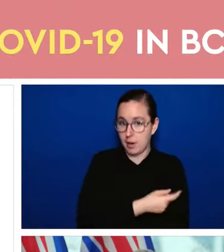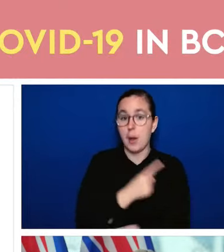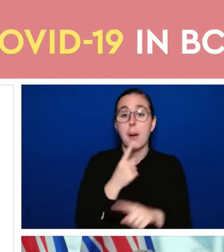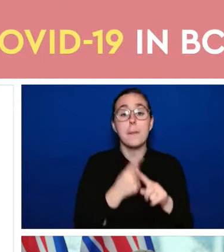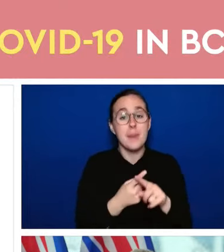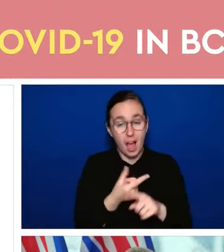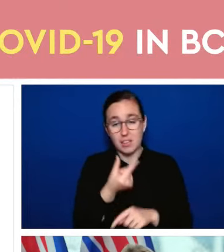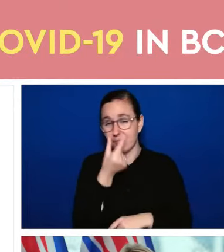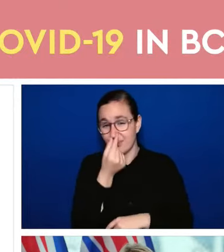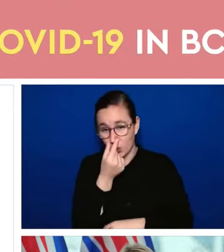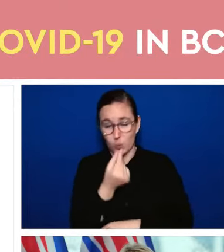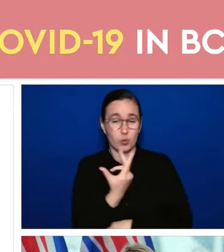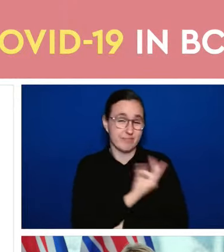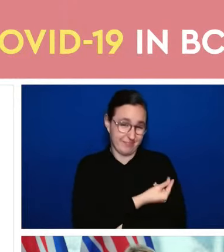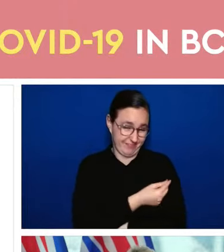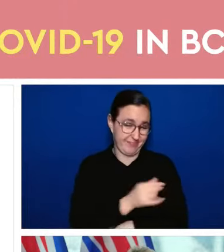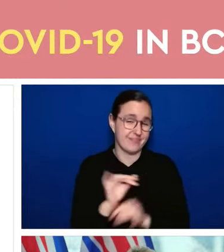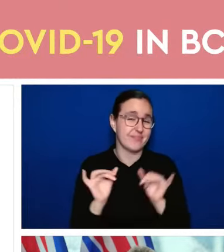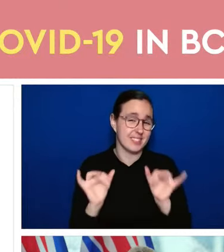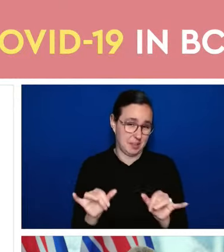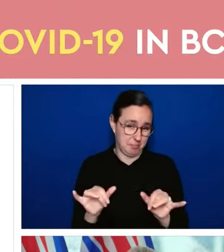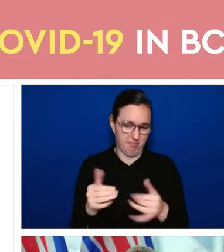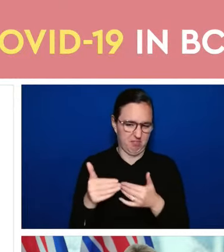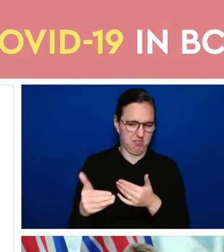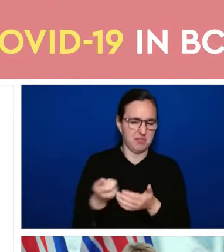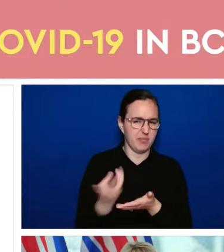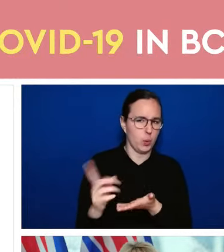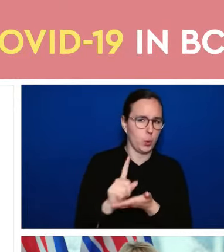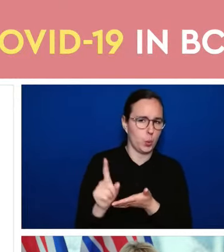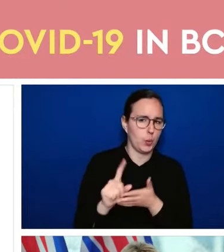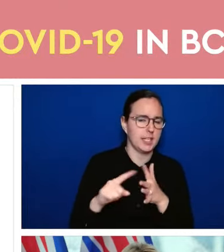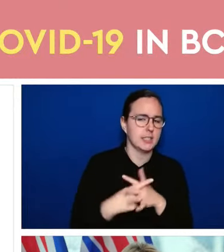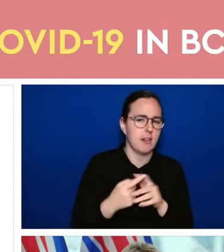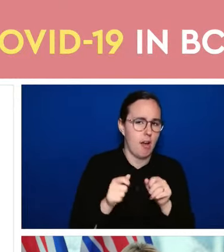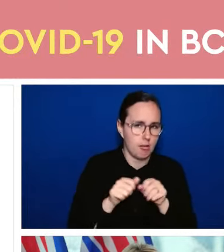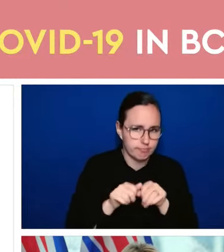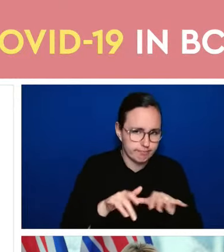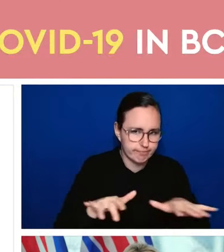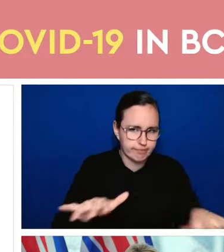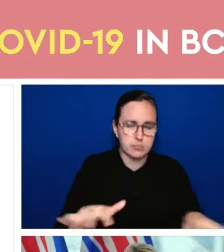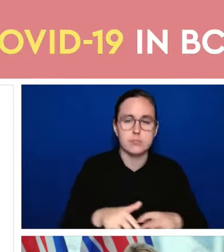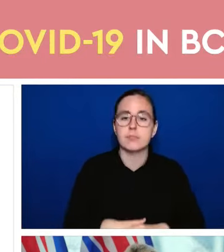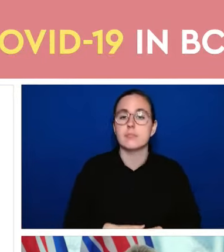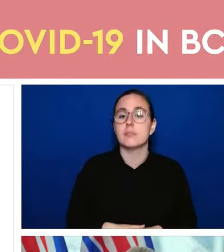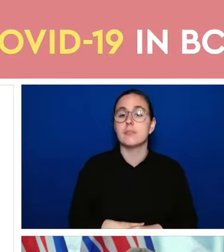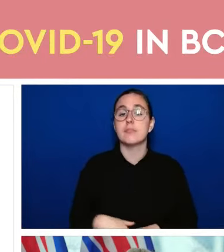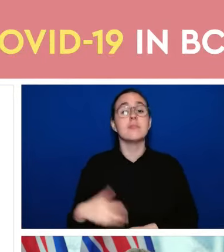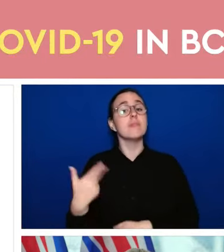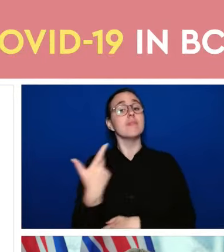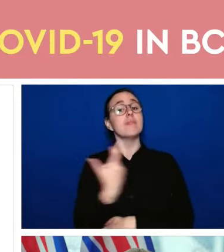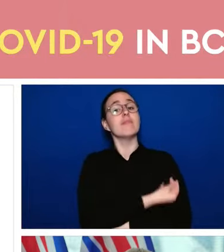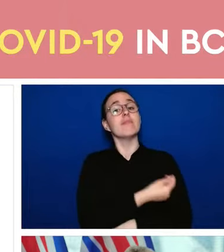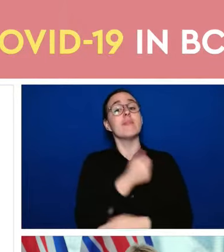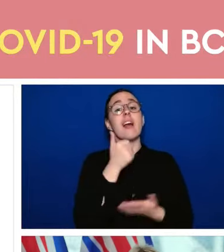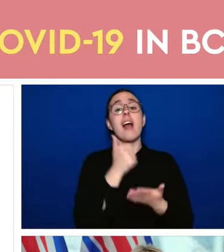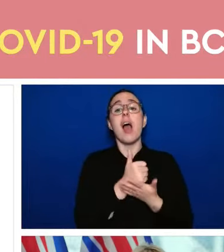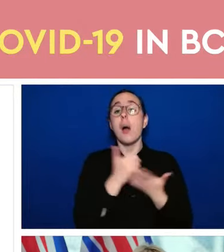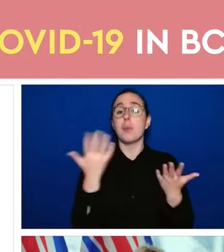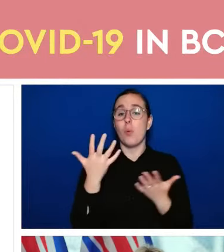weeks. We know that it protects against reinfection as I mentioned. Action with different